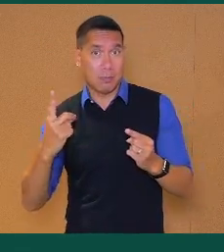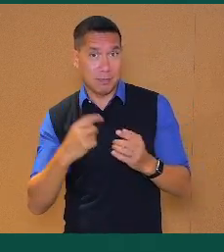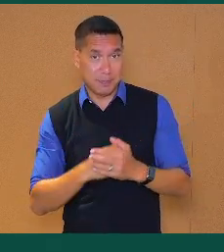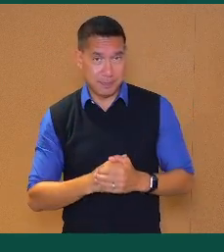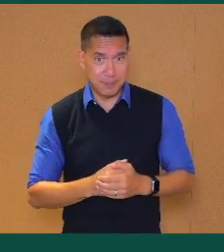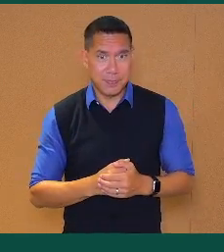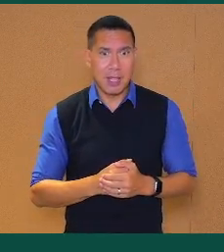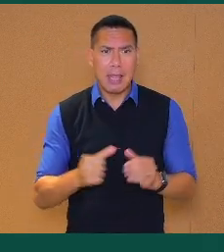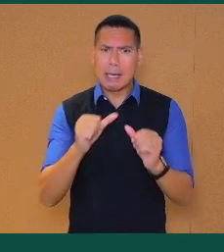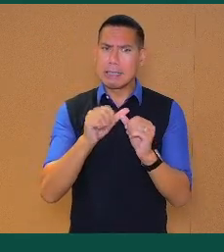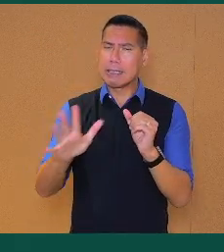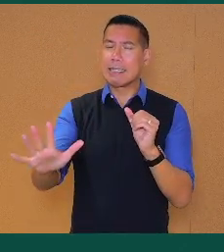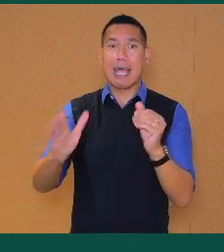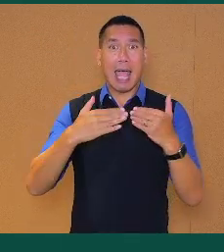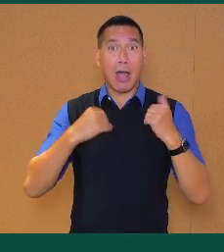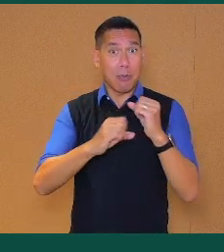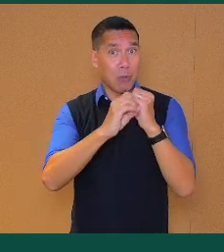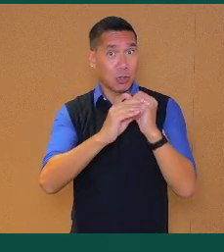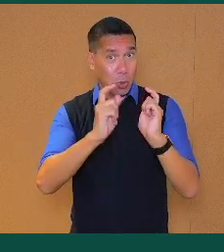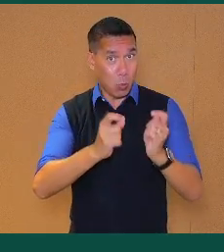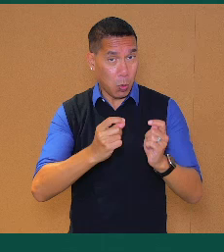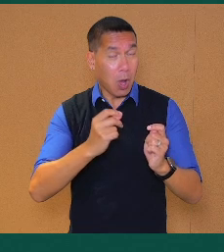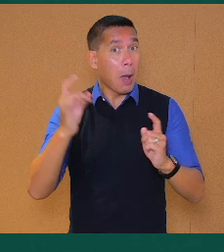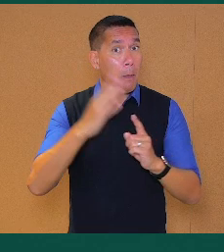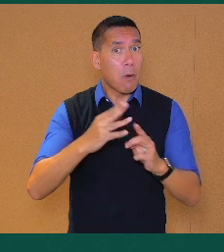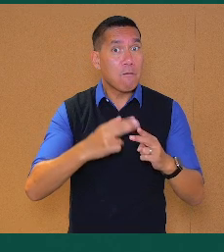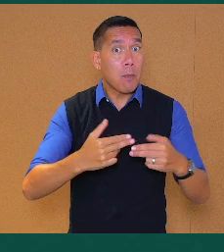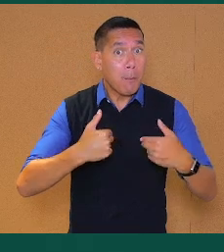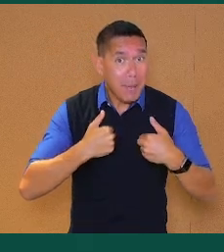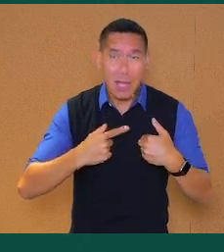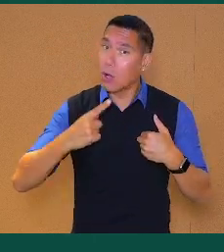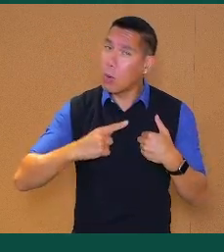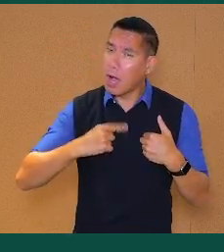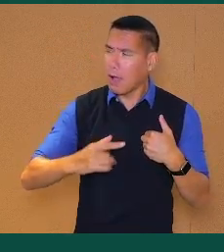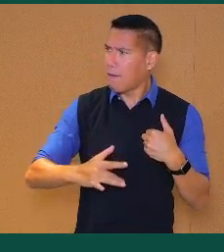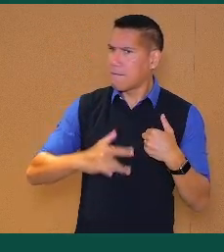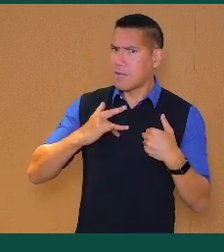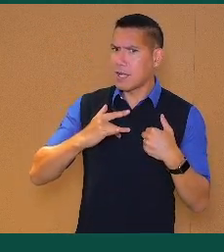Promotion Award is important to me because I feel it is really